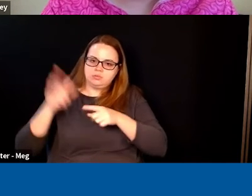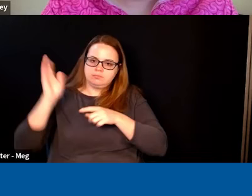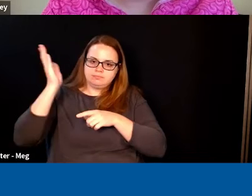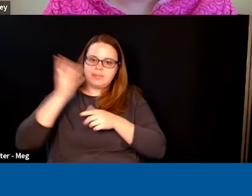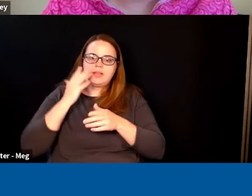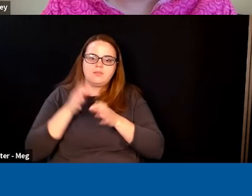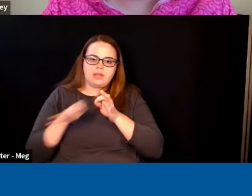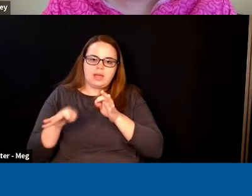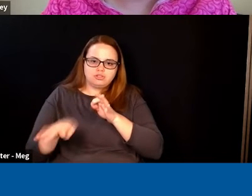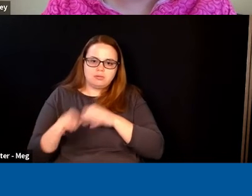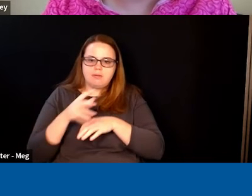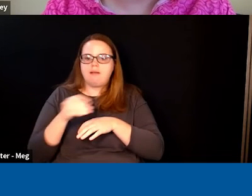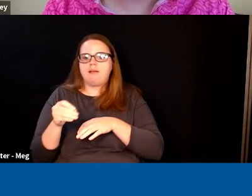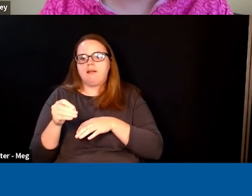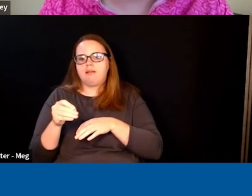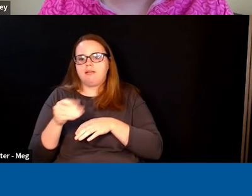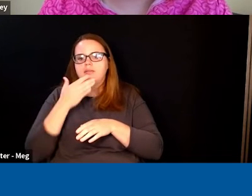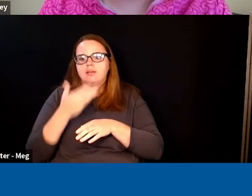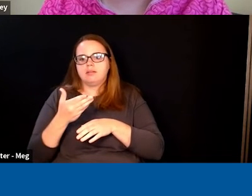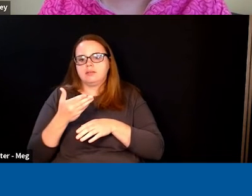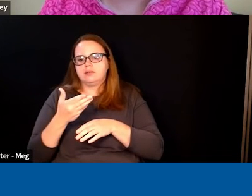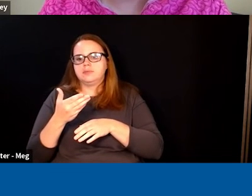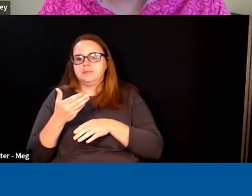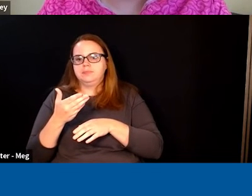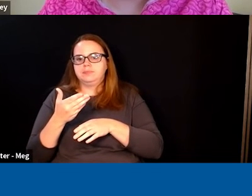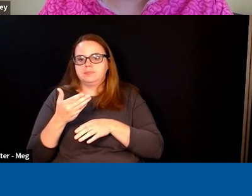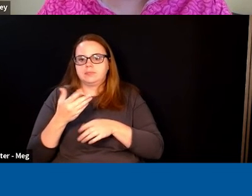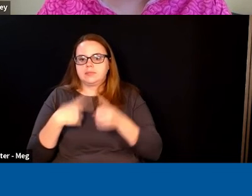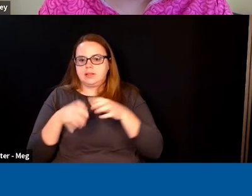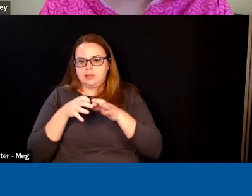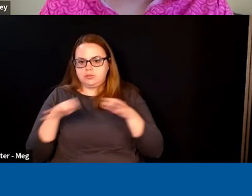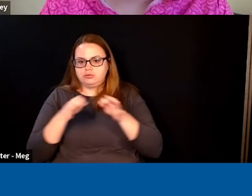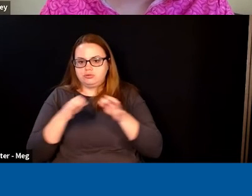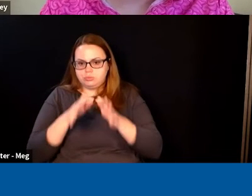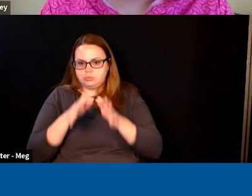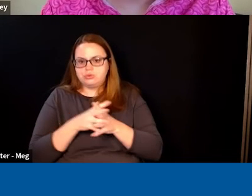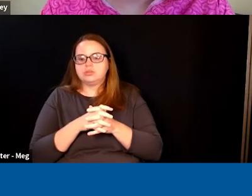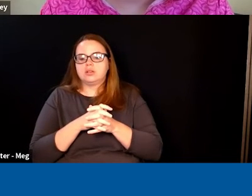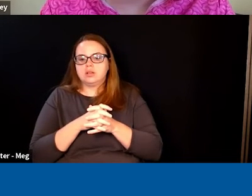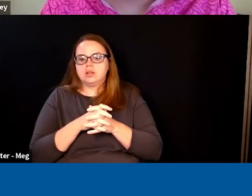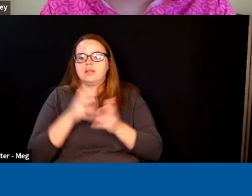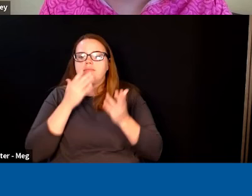and thank you to the sign language interpreter and thank you to you, most importantly,